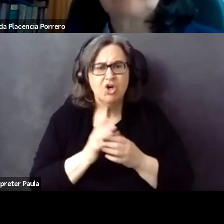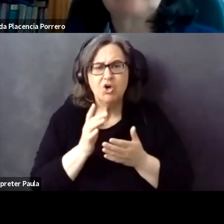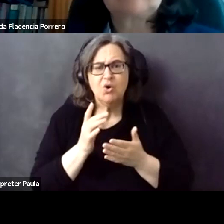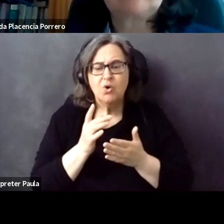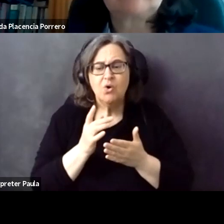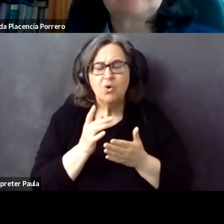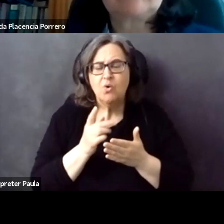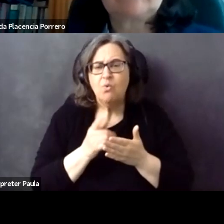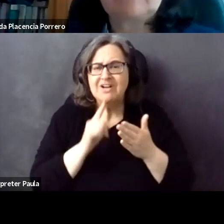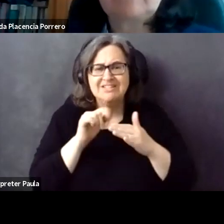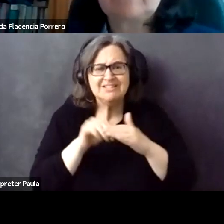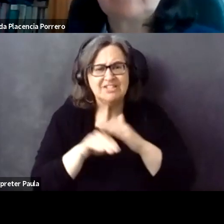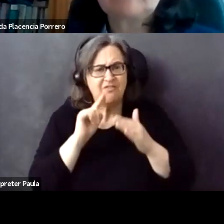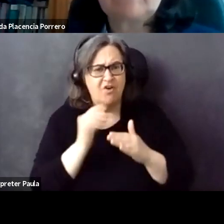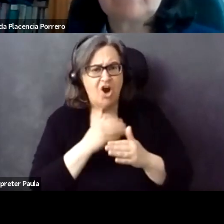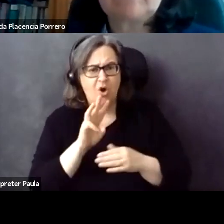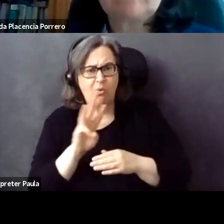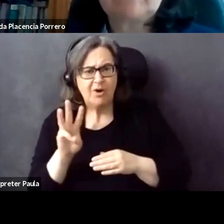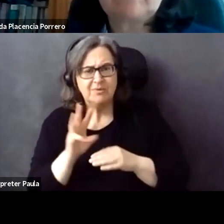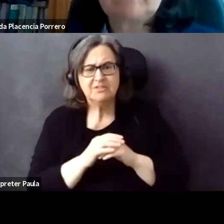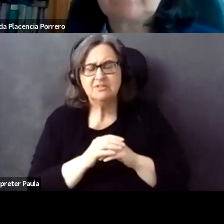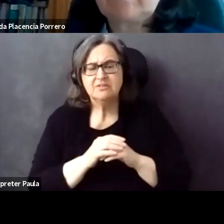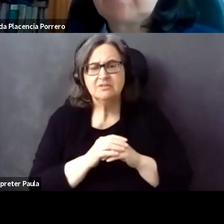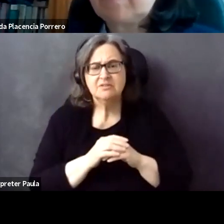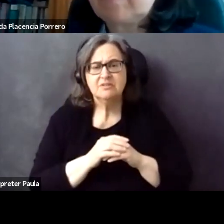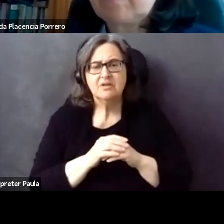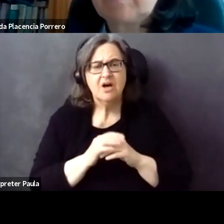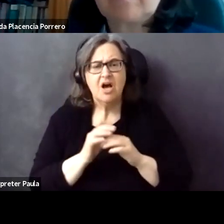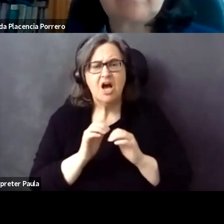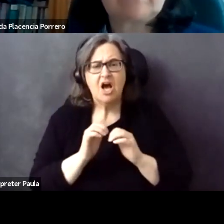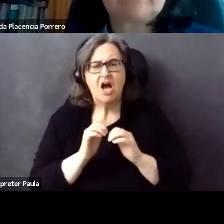. We may look to ourself and say, okay, what's